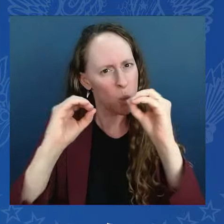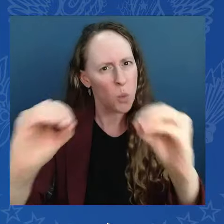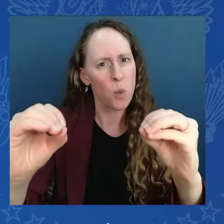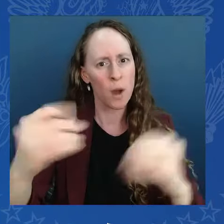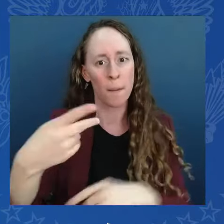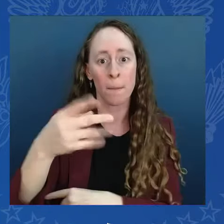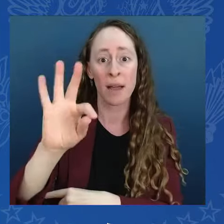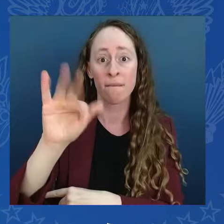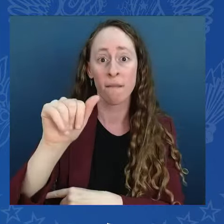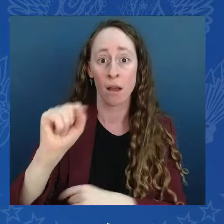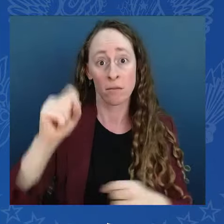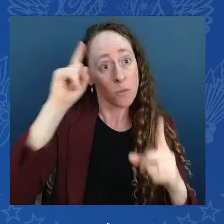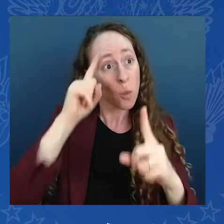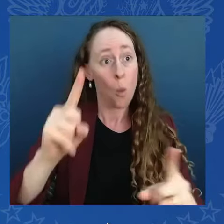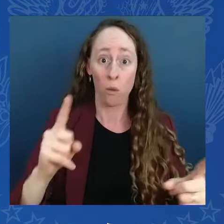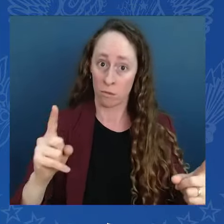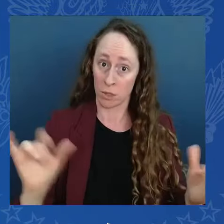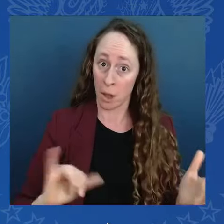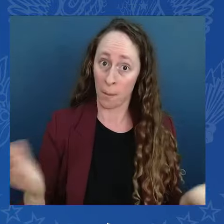if it cannot protect the public health?